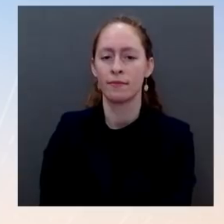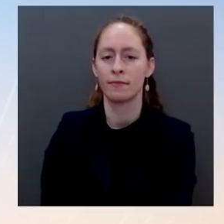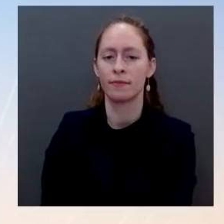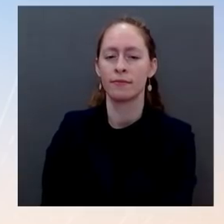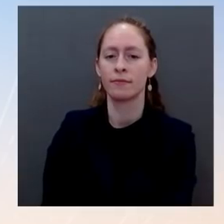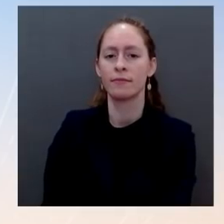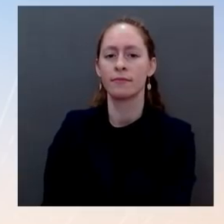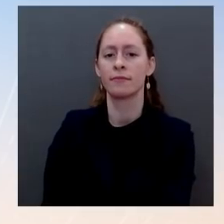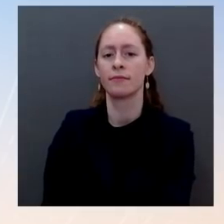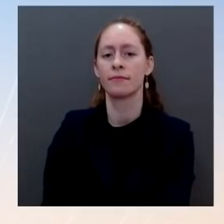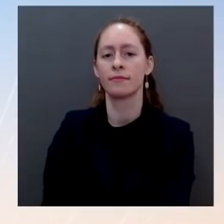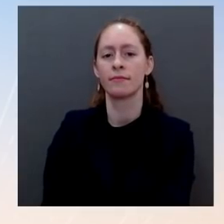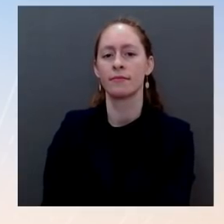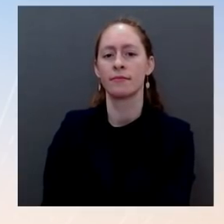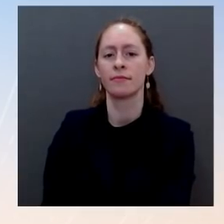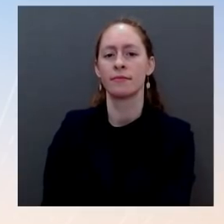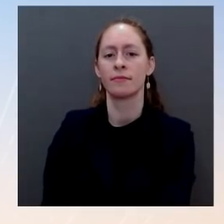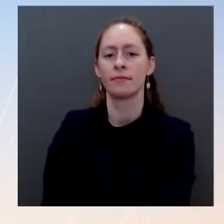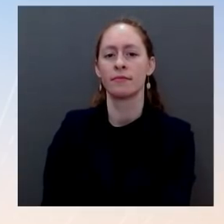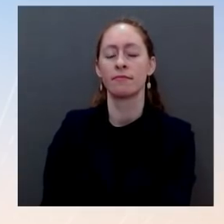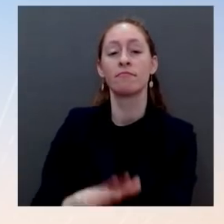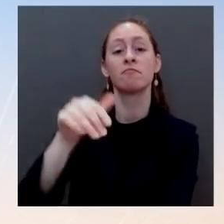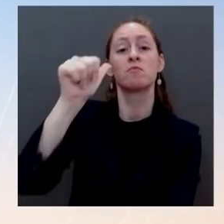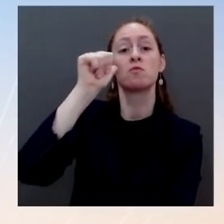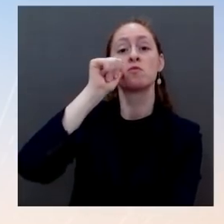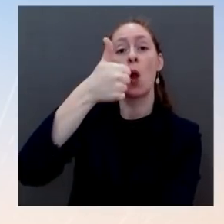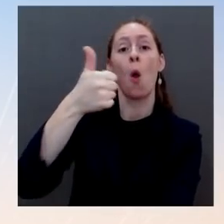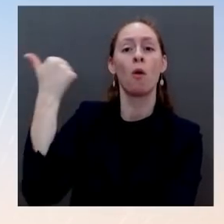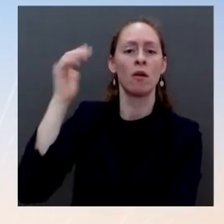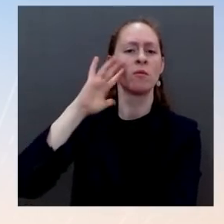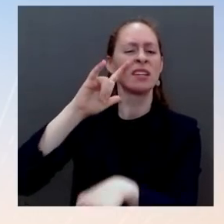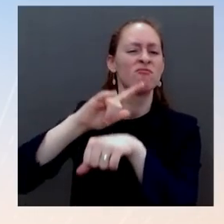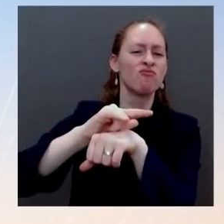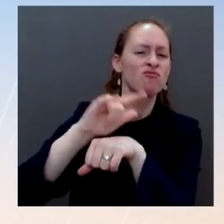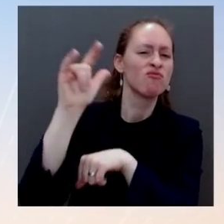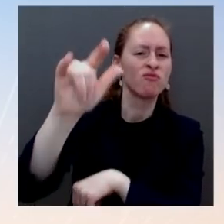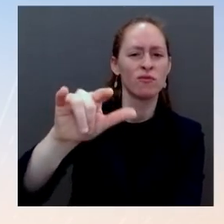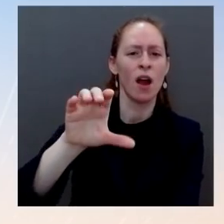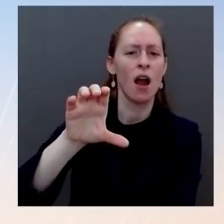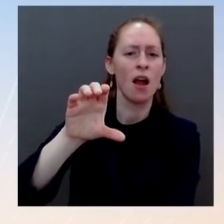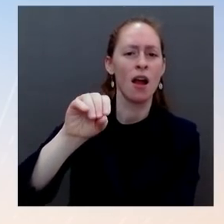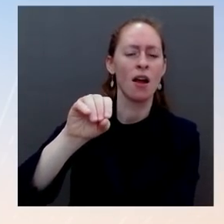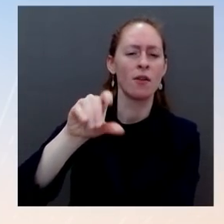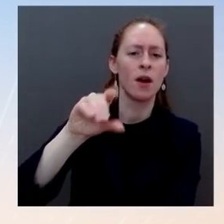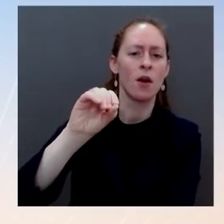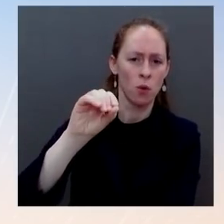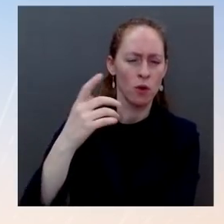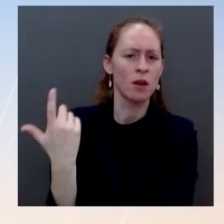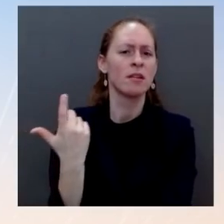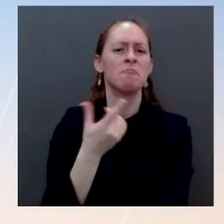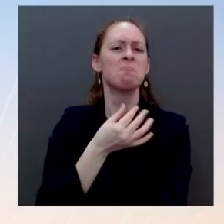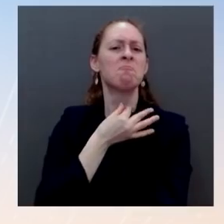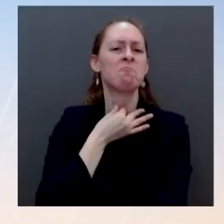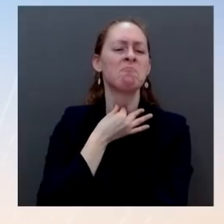What can we expect to see from the President tomorrow in Colorado as he visits the -- what was devastating fires there? Ms. Psaki: Well, I think